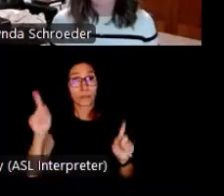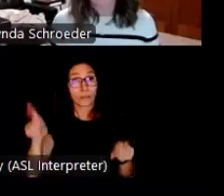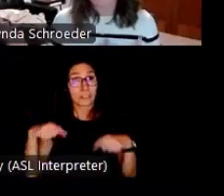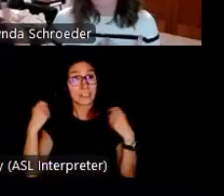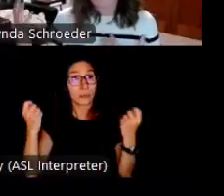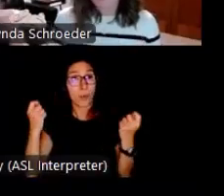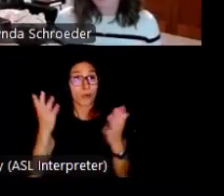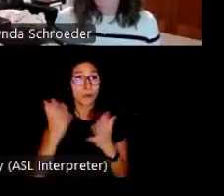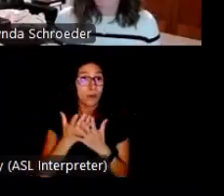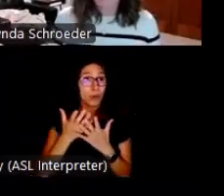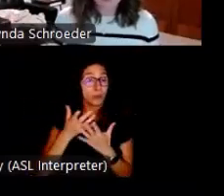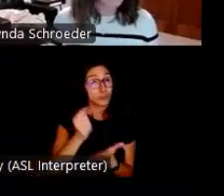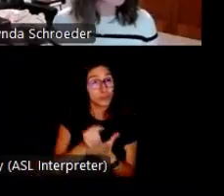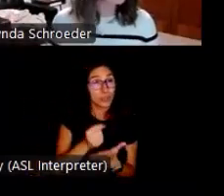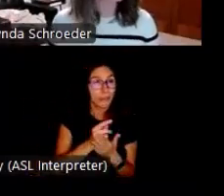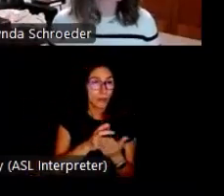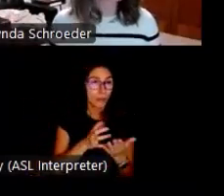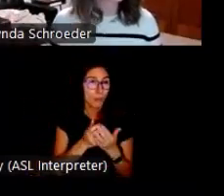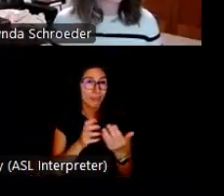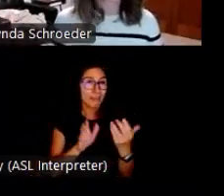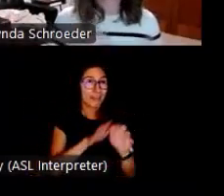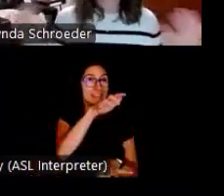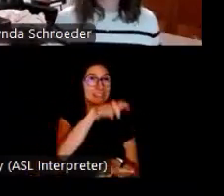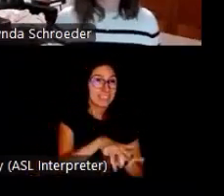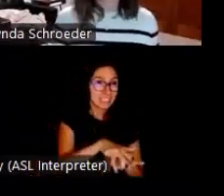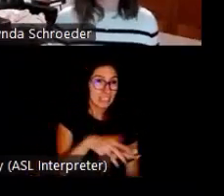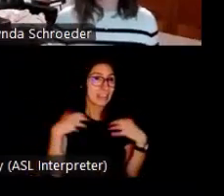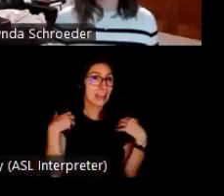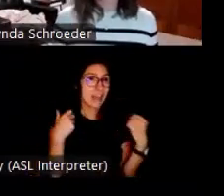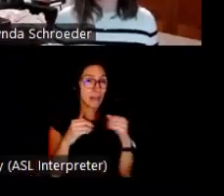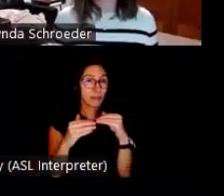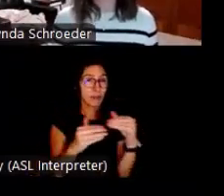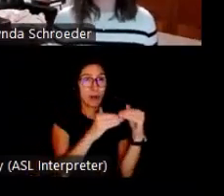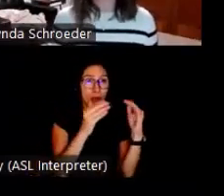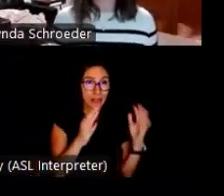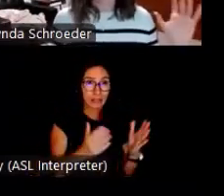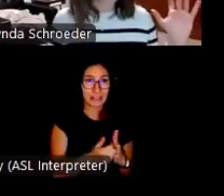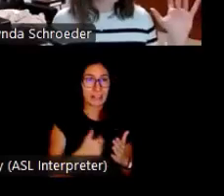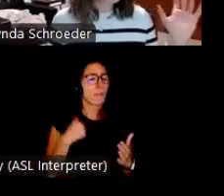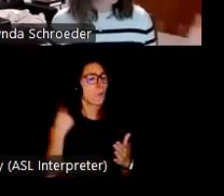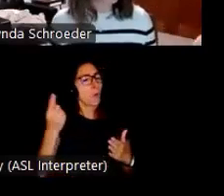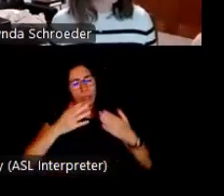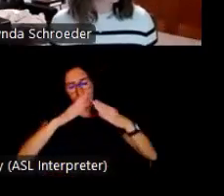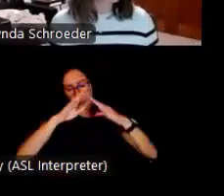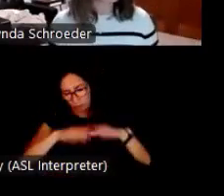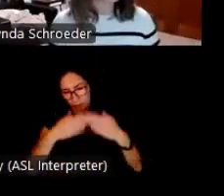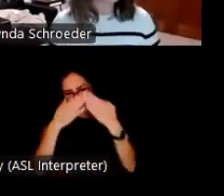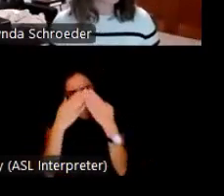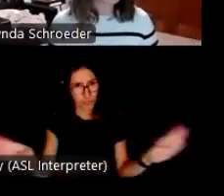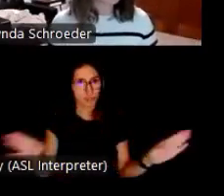with my Indigenous health colleagues. And I'm always open to talking about them. So this is my contact information.